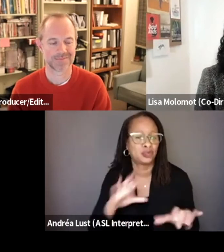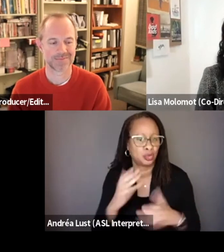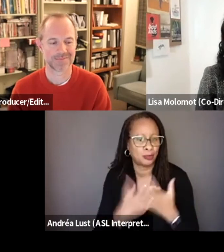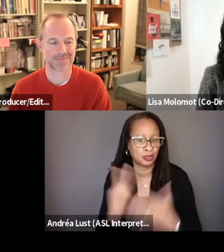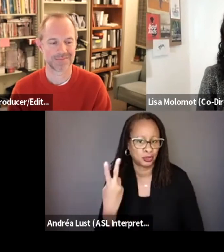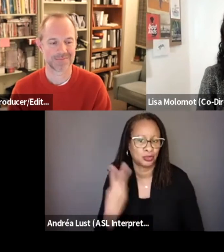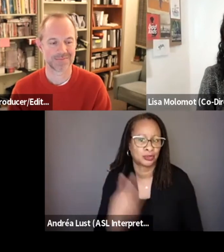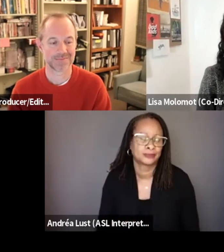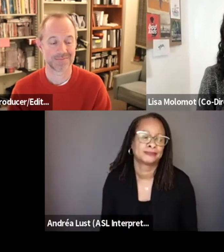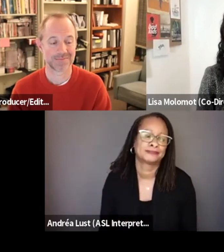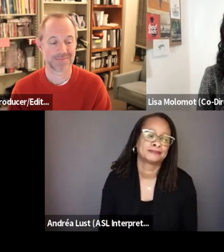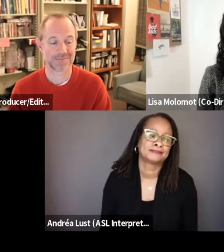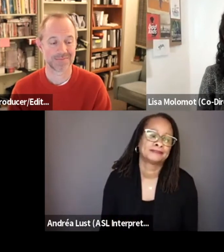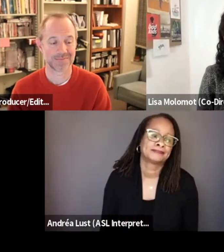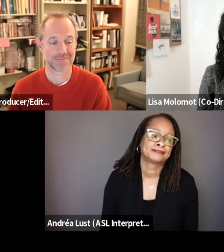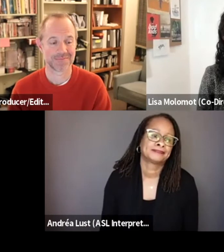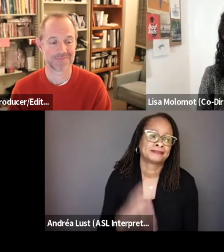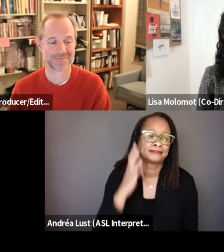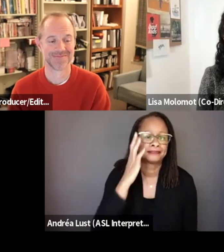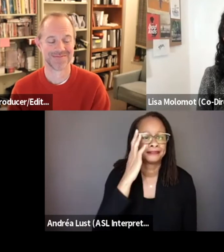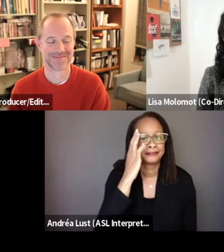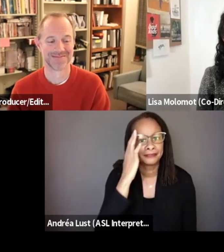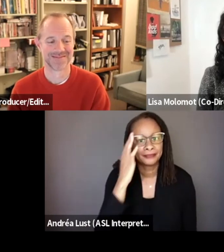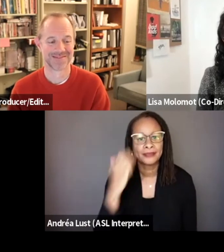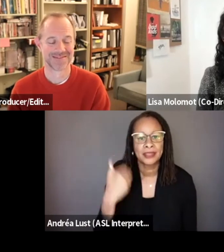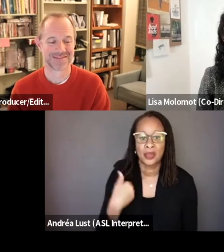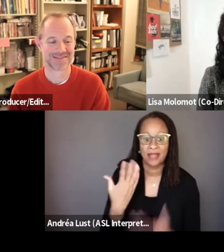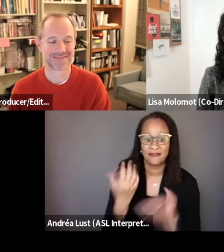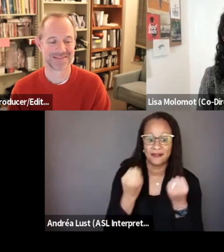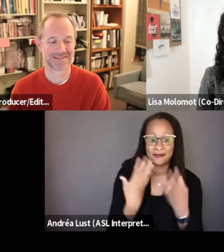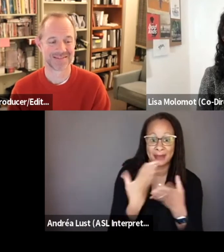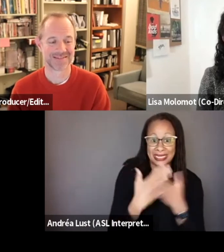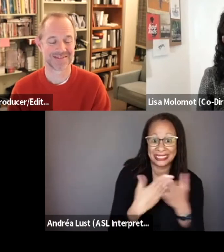Well, there are many scenes that are not in the film. Some of my favorite scenes are not in the film,